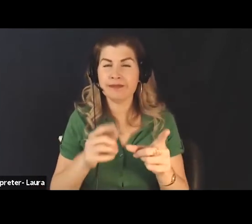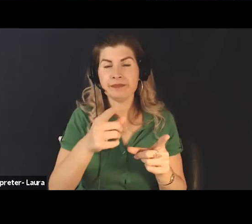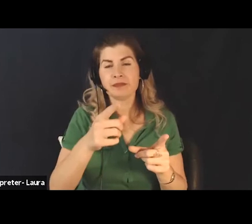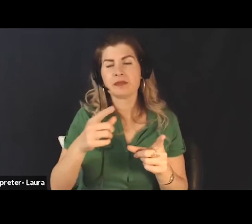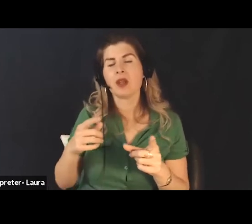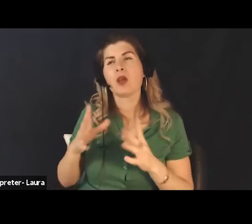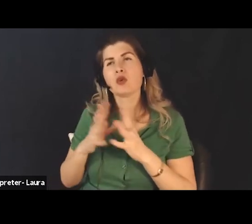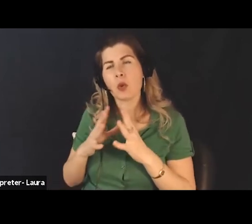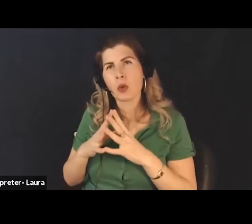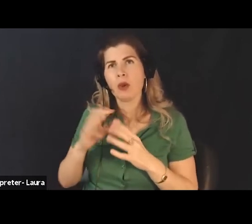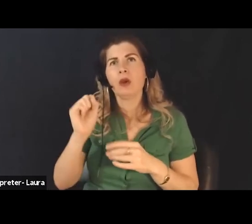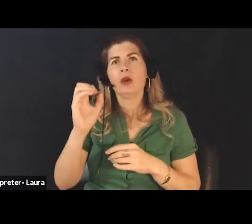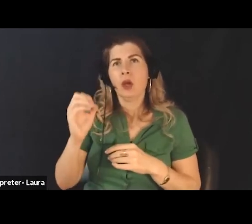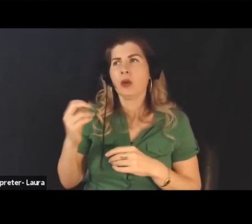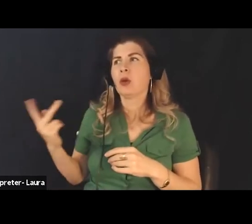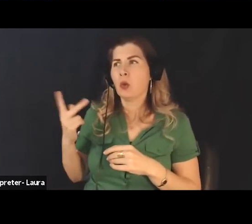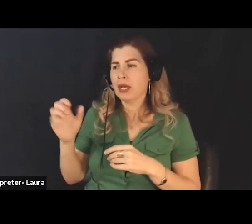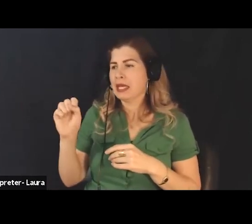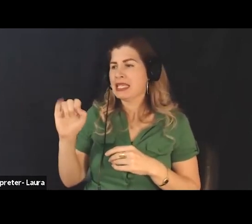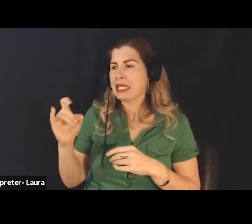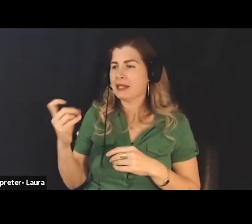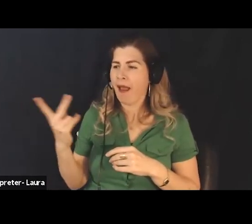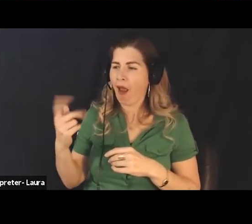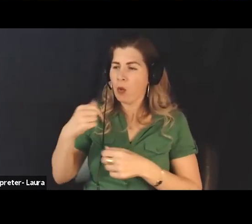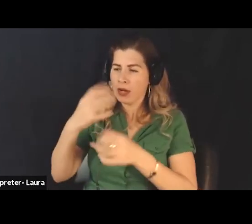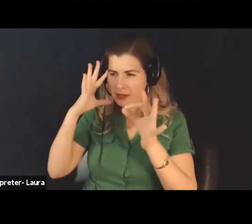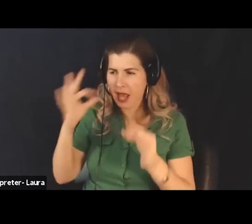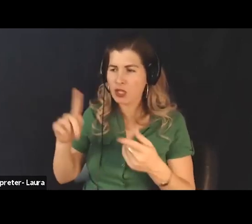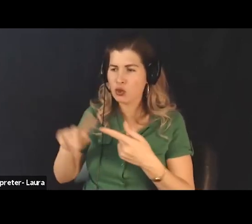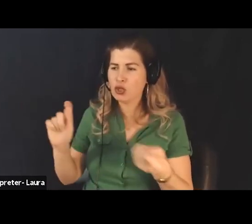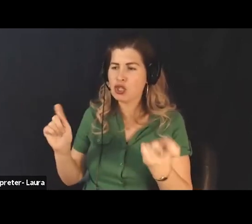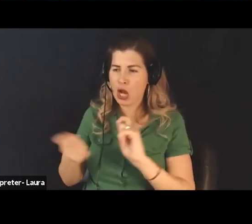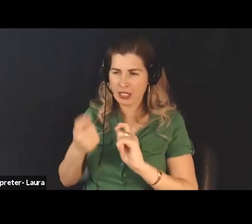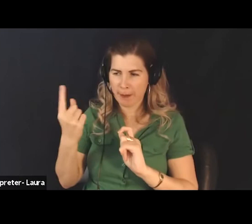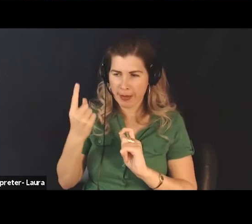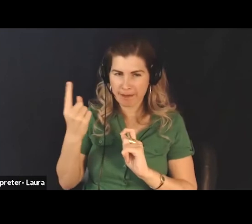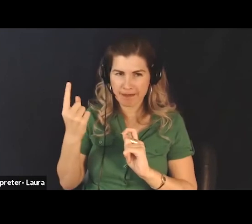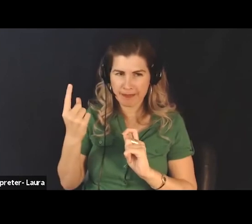So, So we made a shift. So, we, we made a shift.